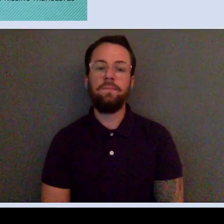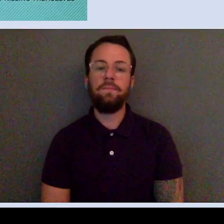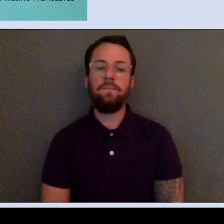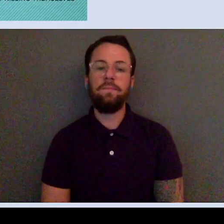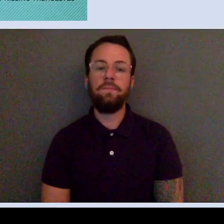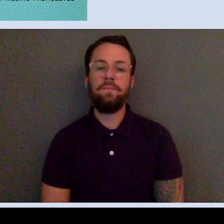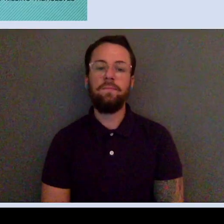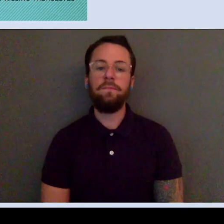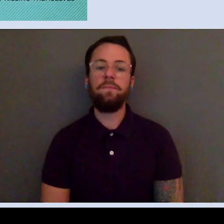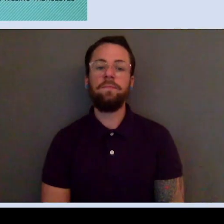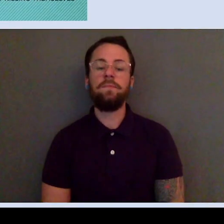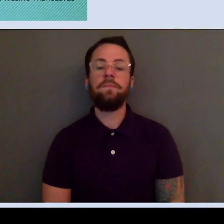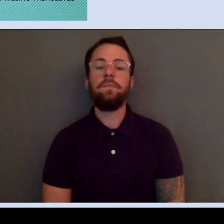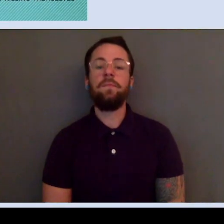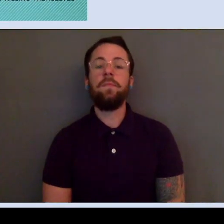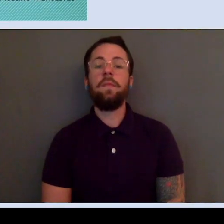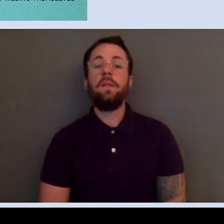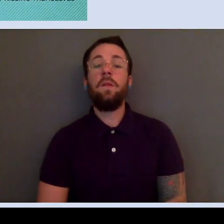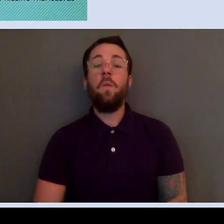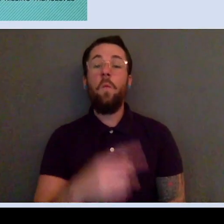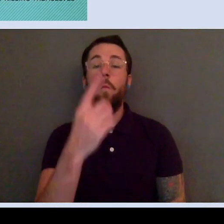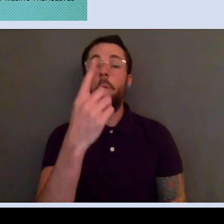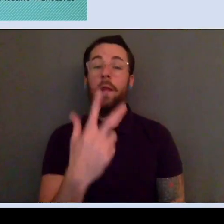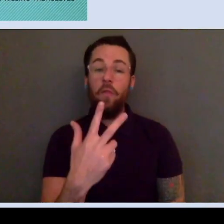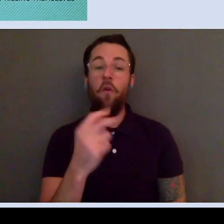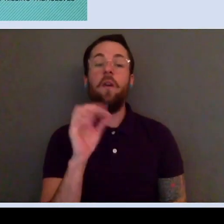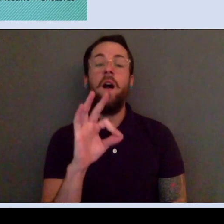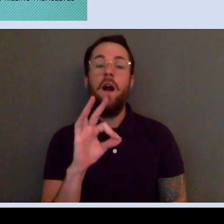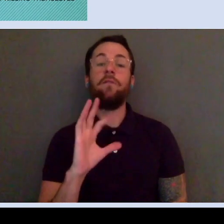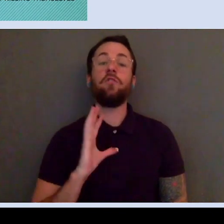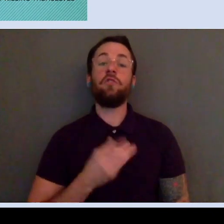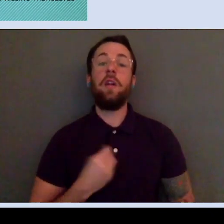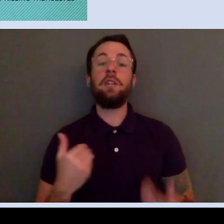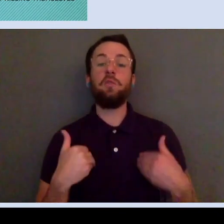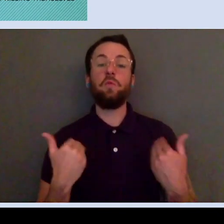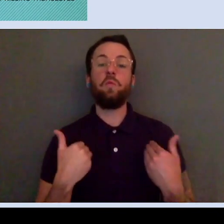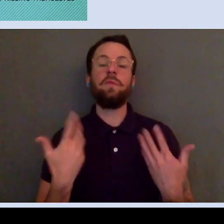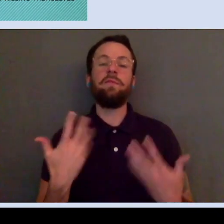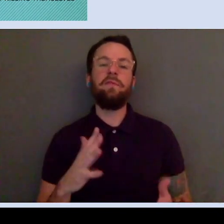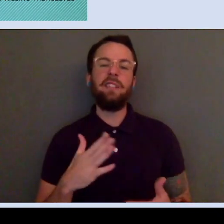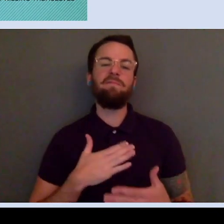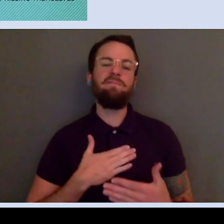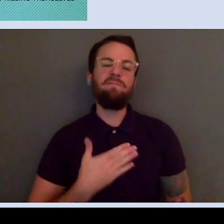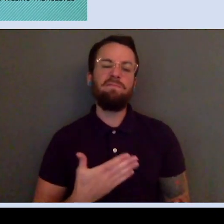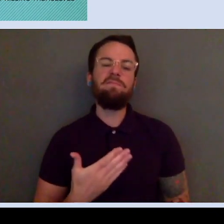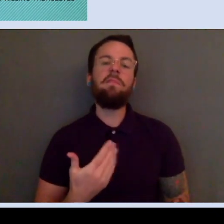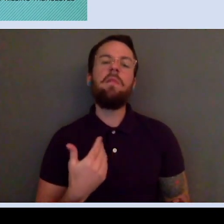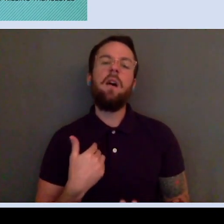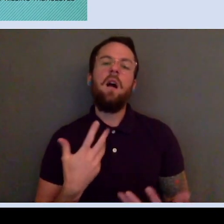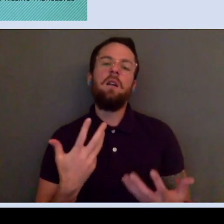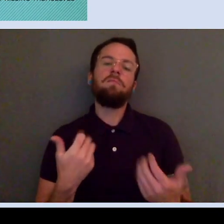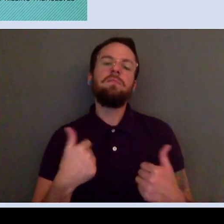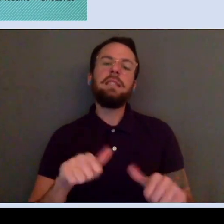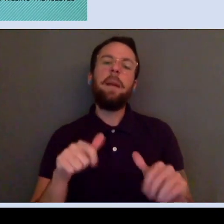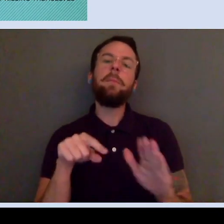That's not a high percentage of students addressing this.